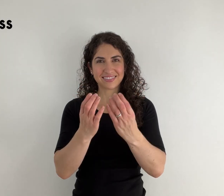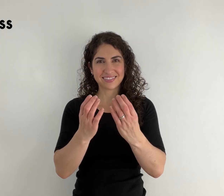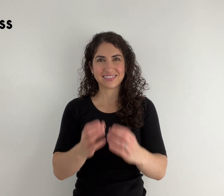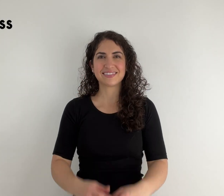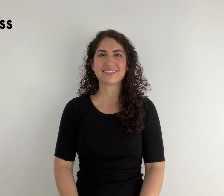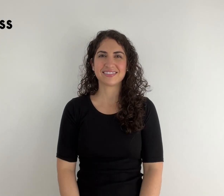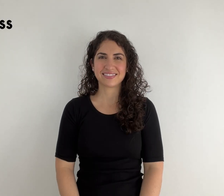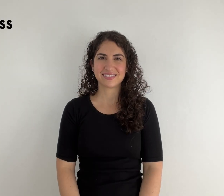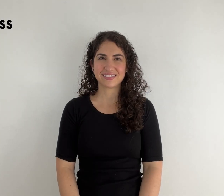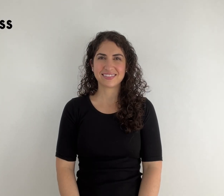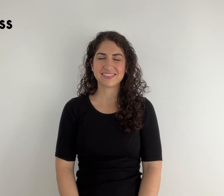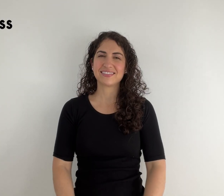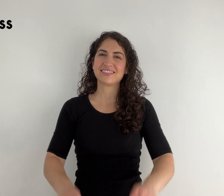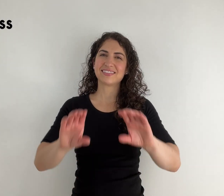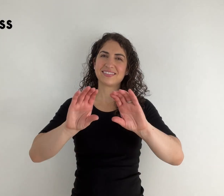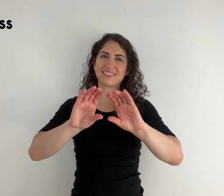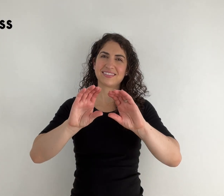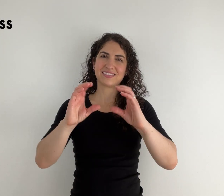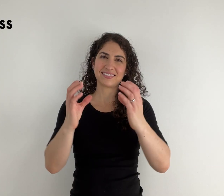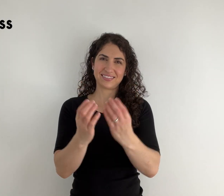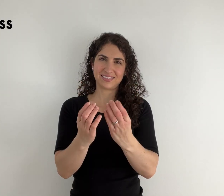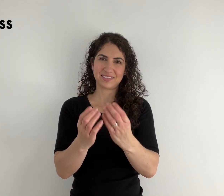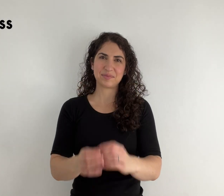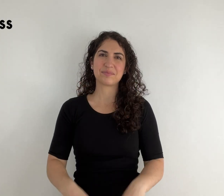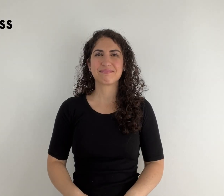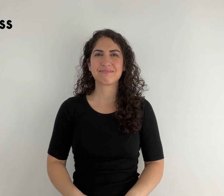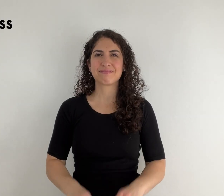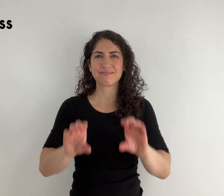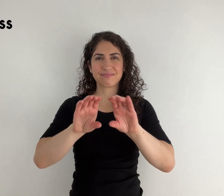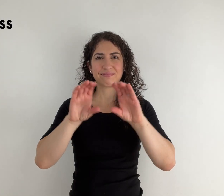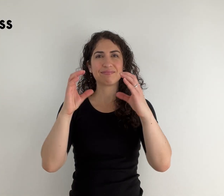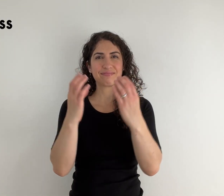CLASS